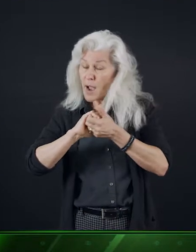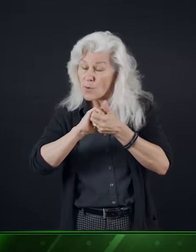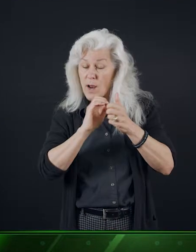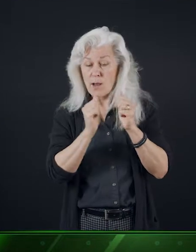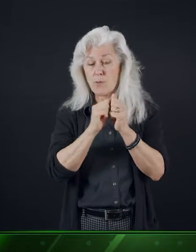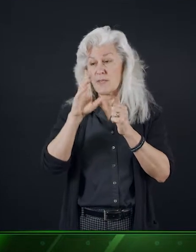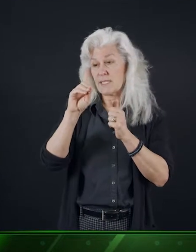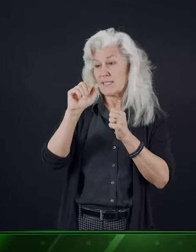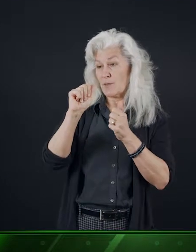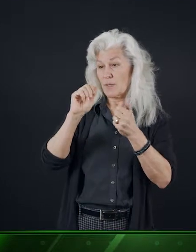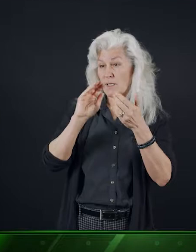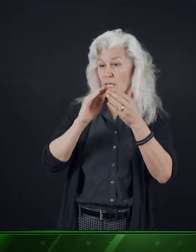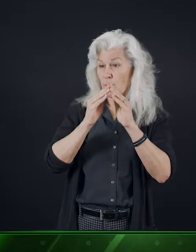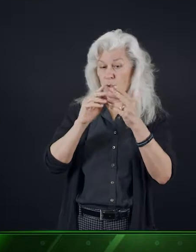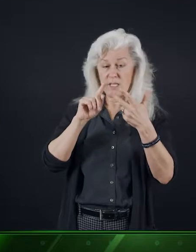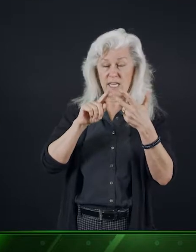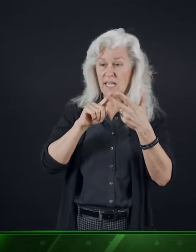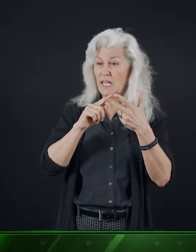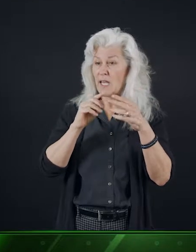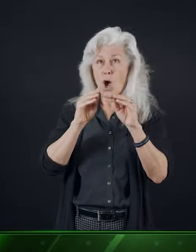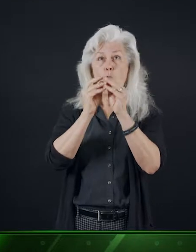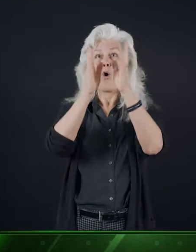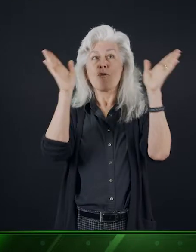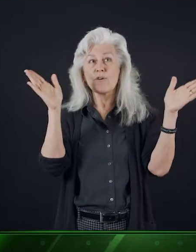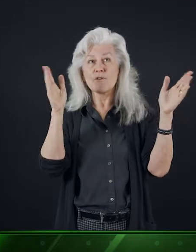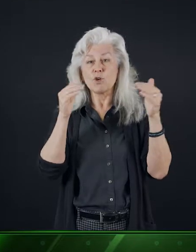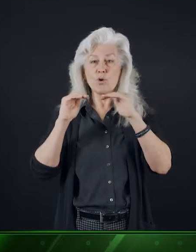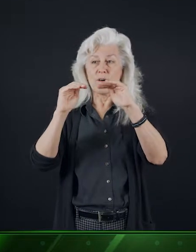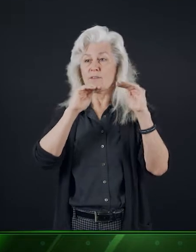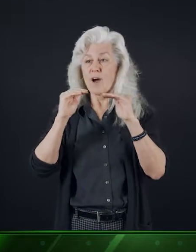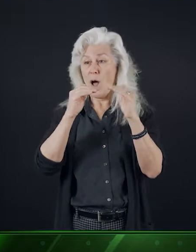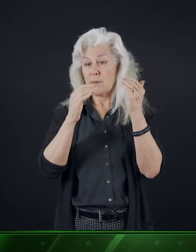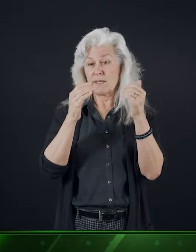an overview of the common gaming assistive technologies that players may use,